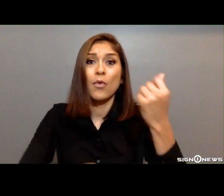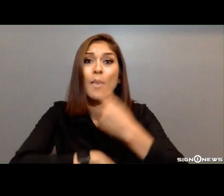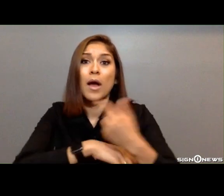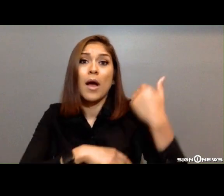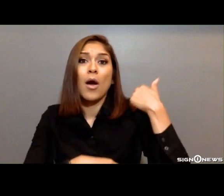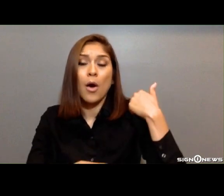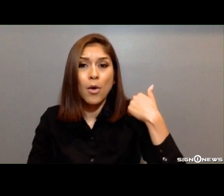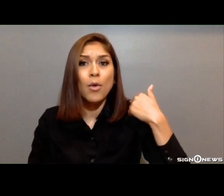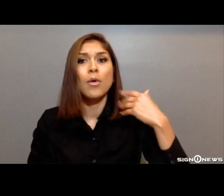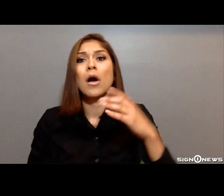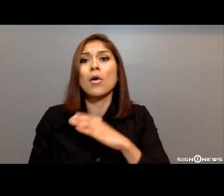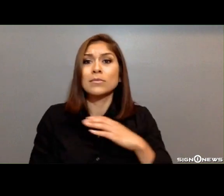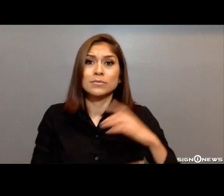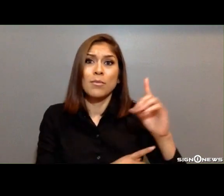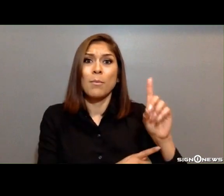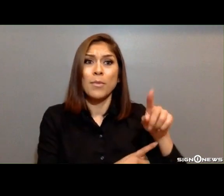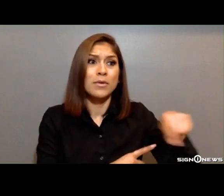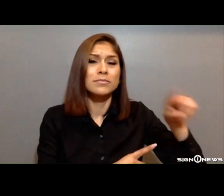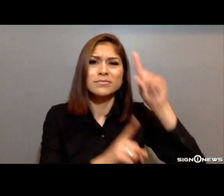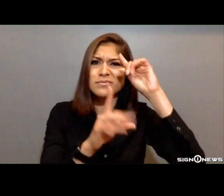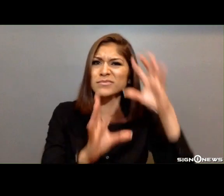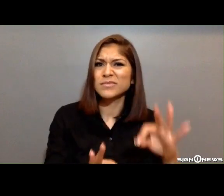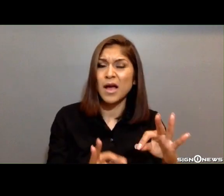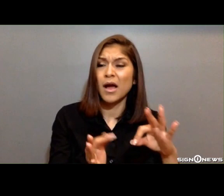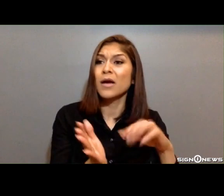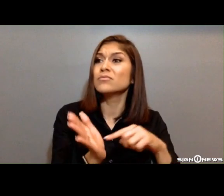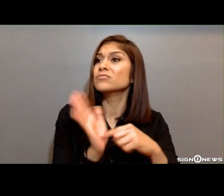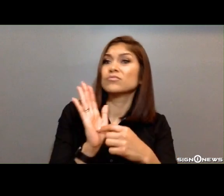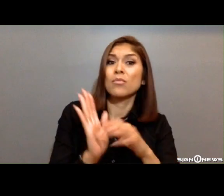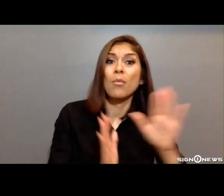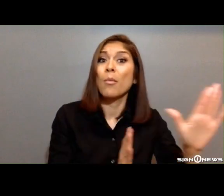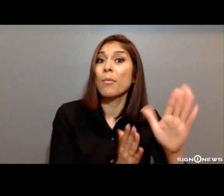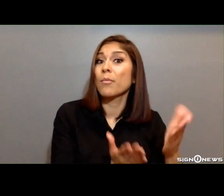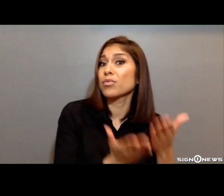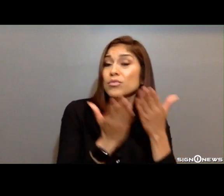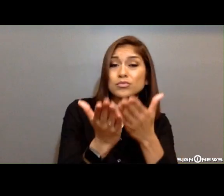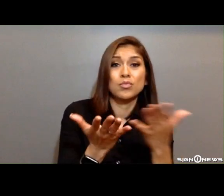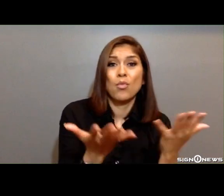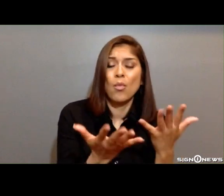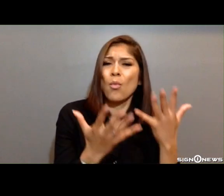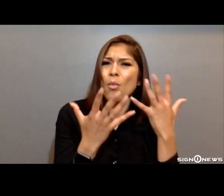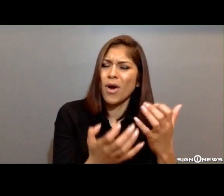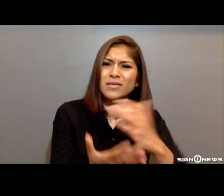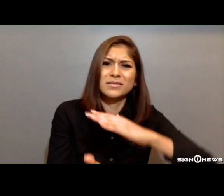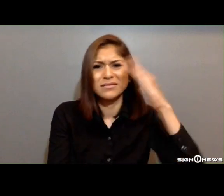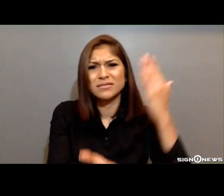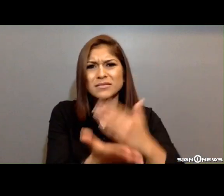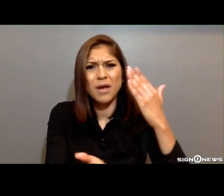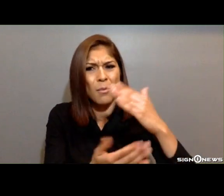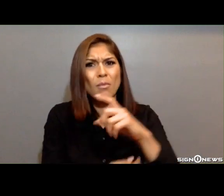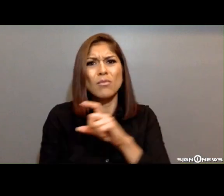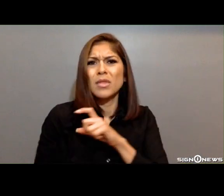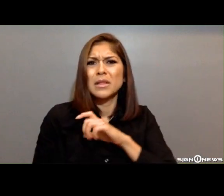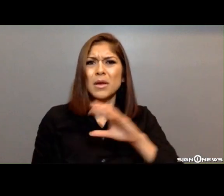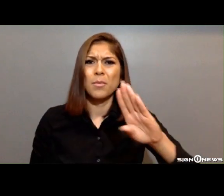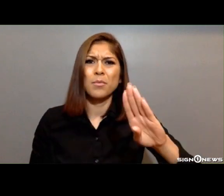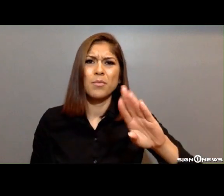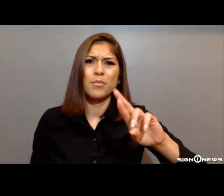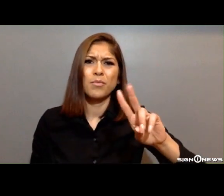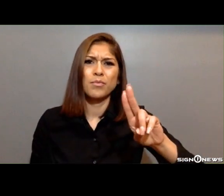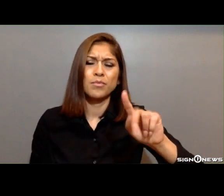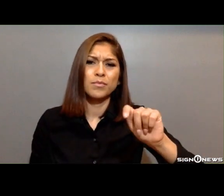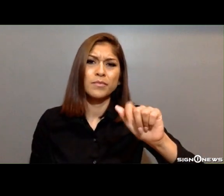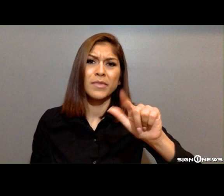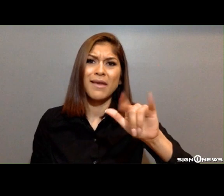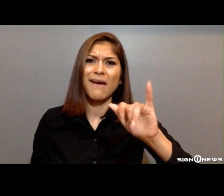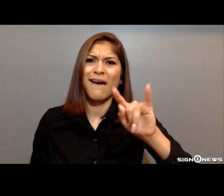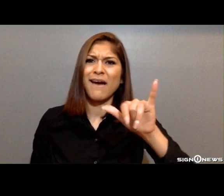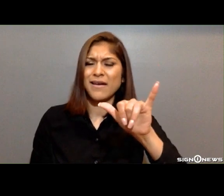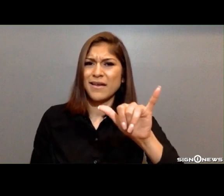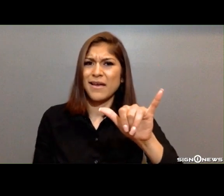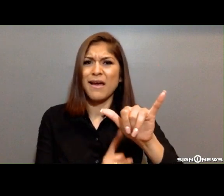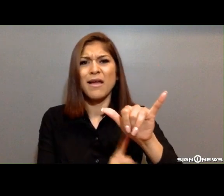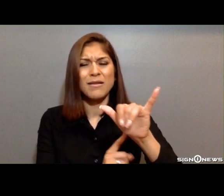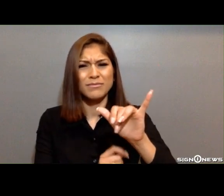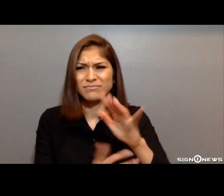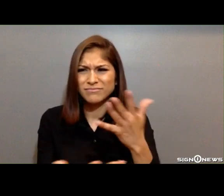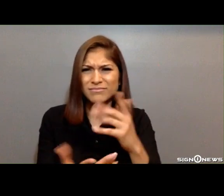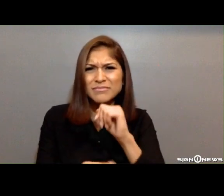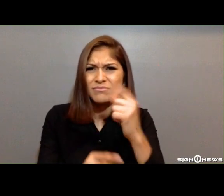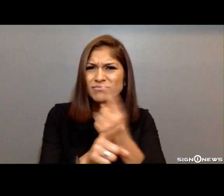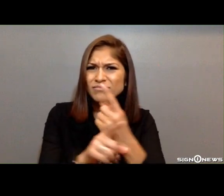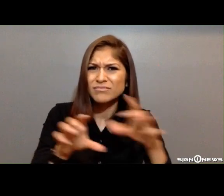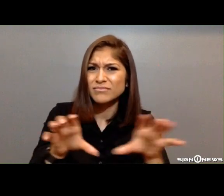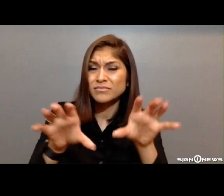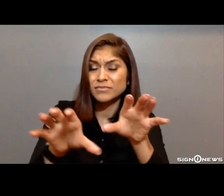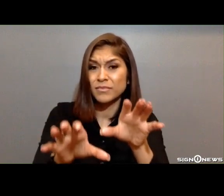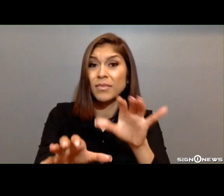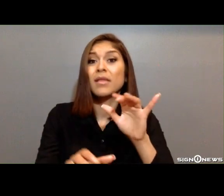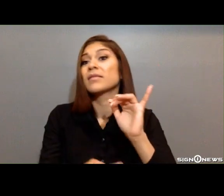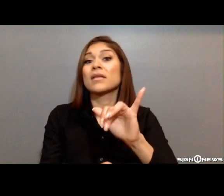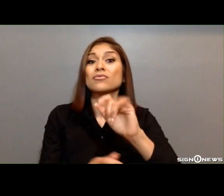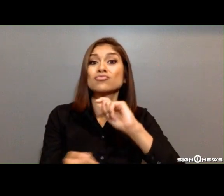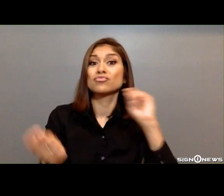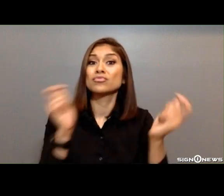A few days ago congressional Democrats unveiled their own proposal to combat police brutality.